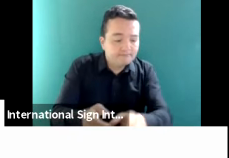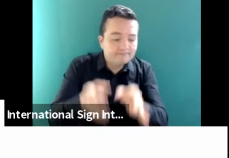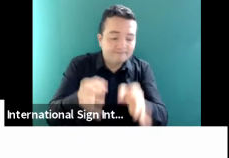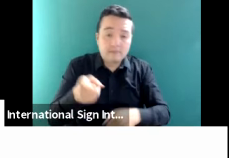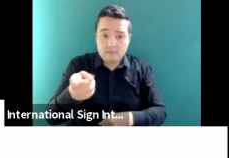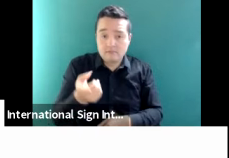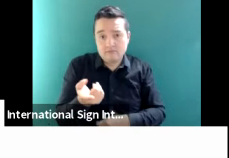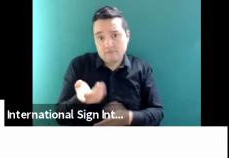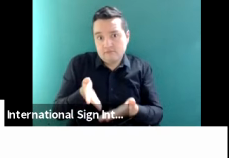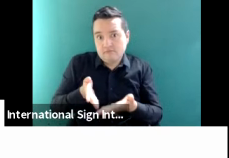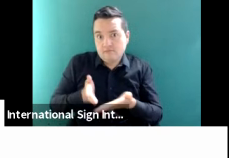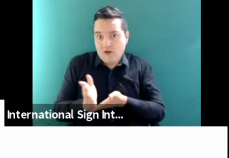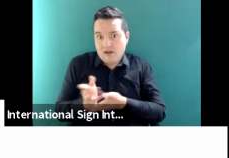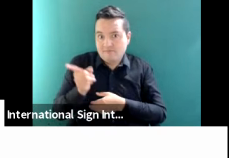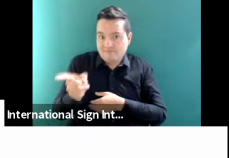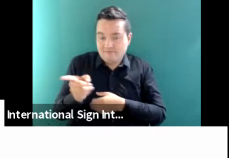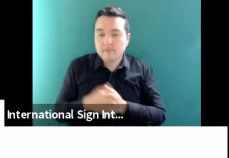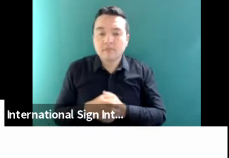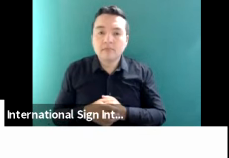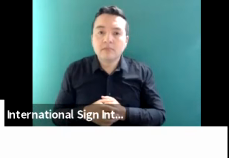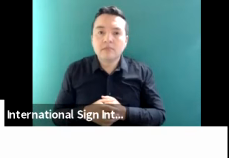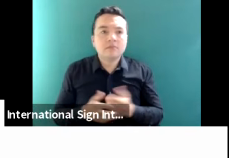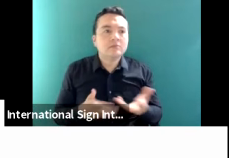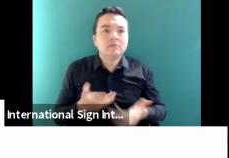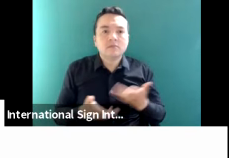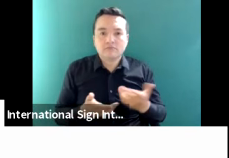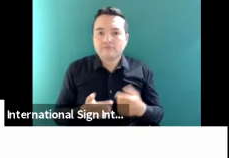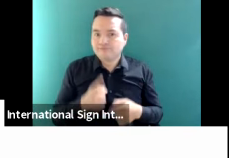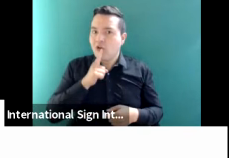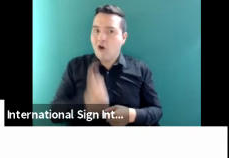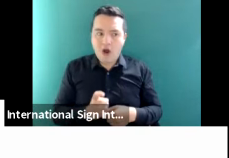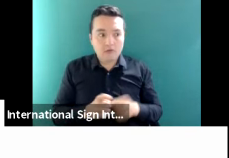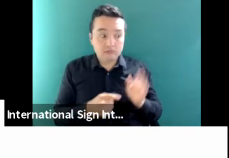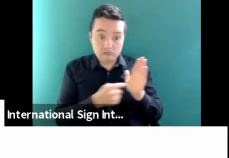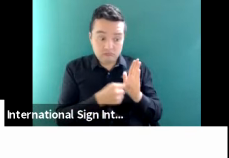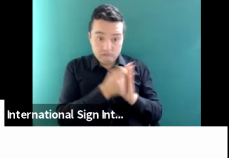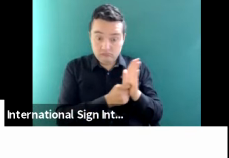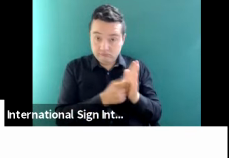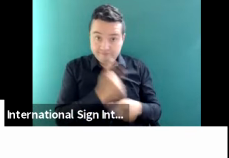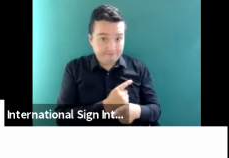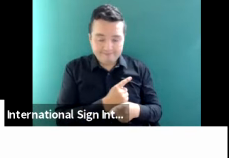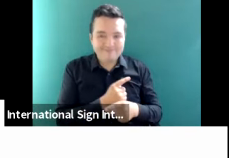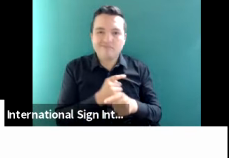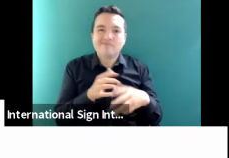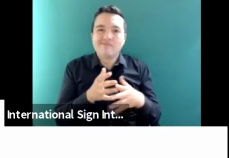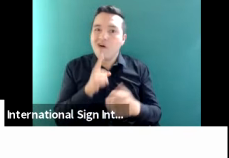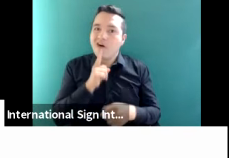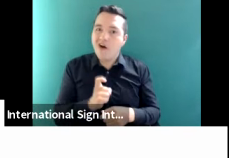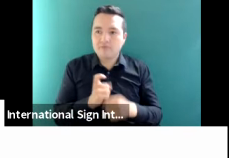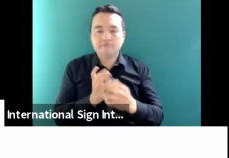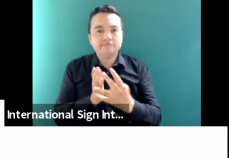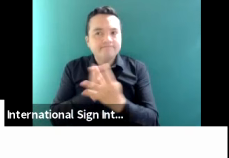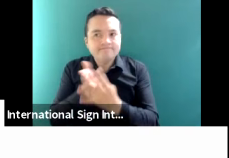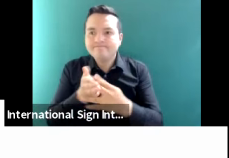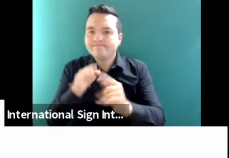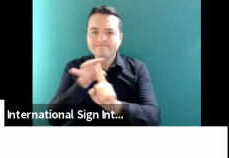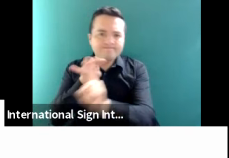And from an advocacy standpoint, this is critical to push accessibility policies.